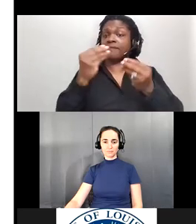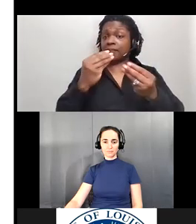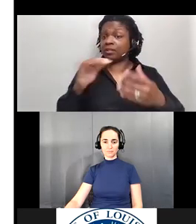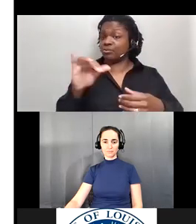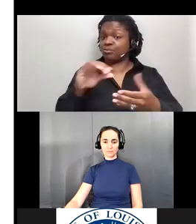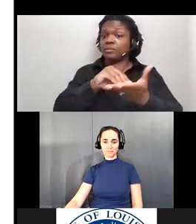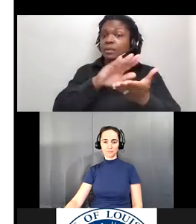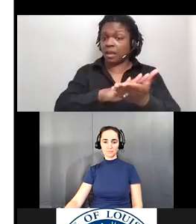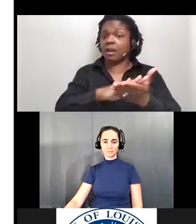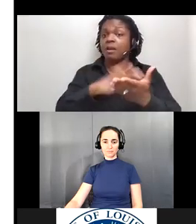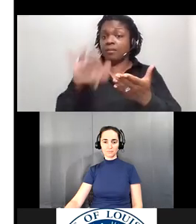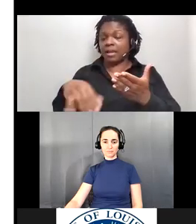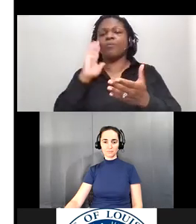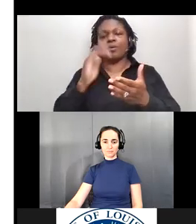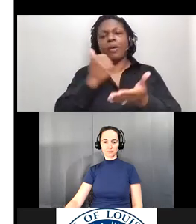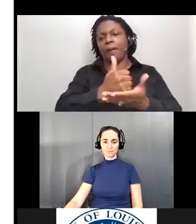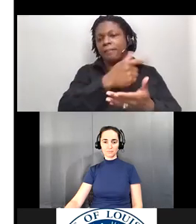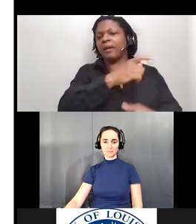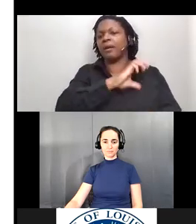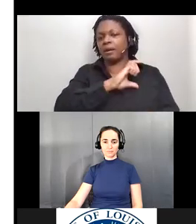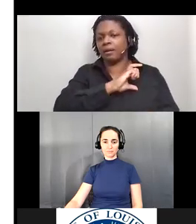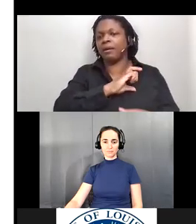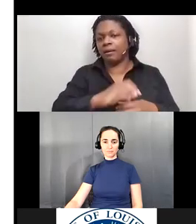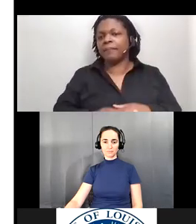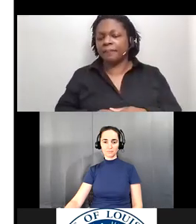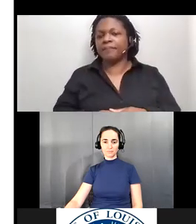help that officer we want the officers to be asking about a caregiver, because if there's